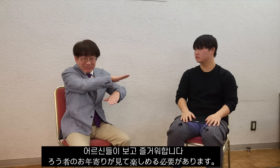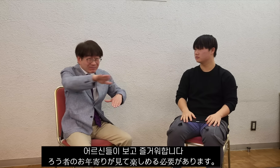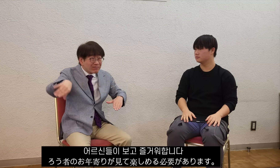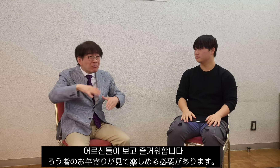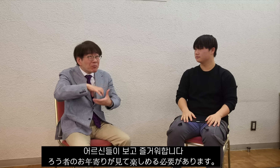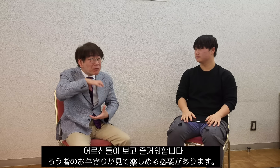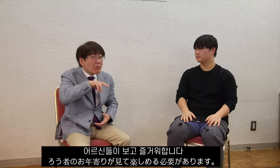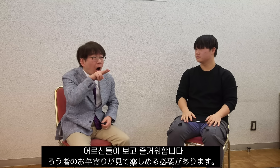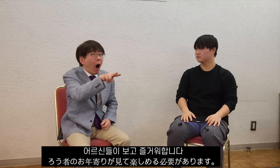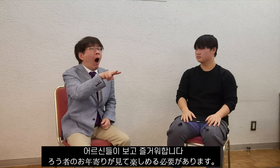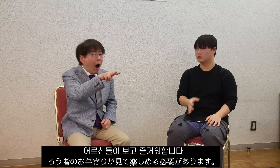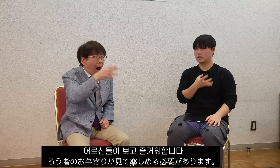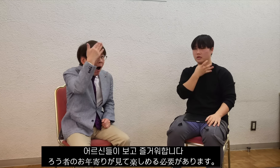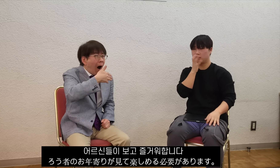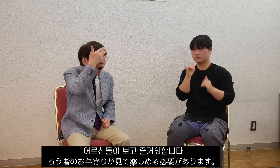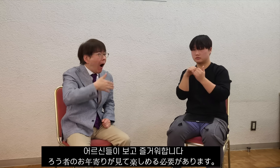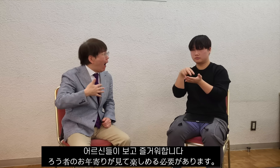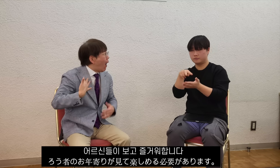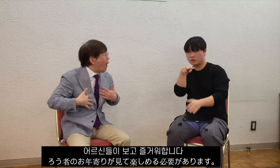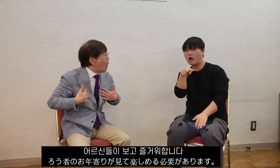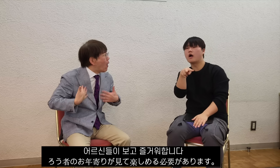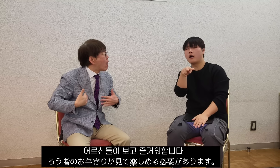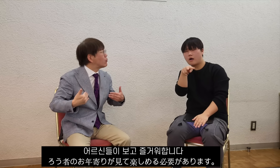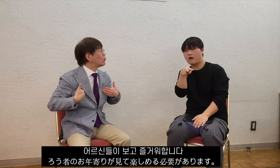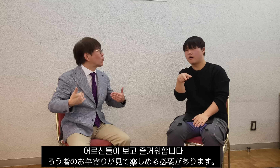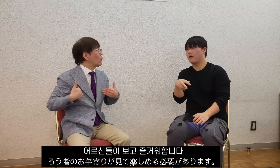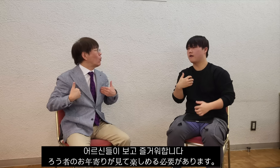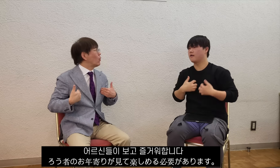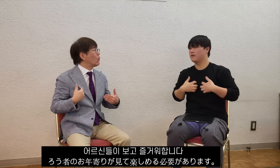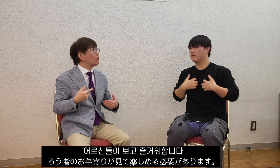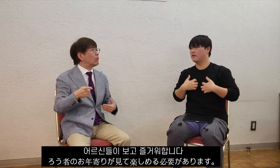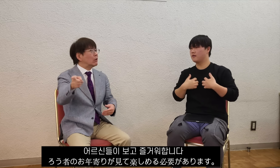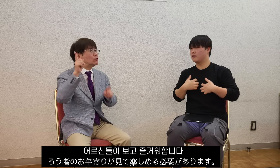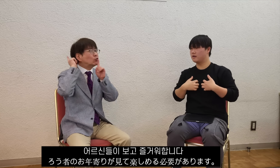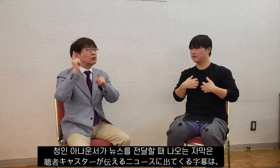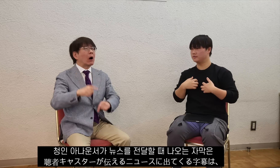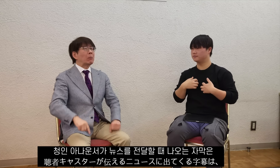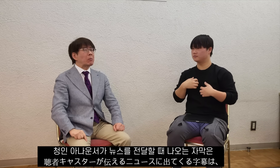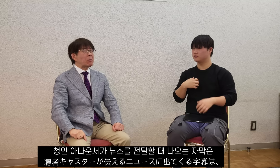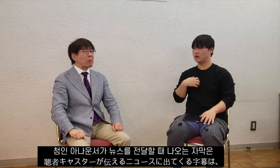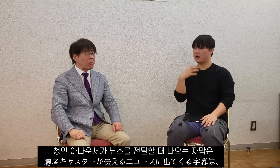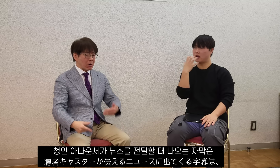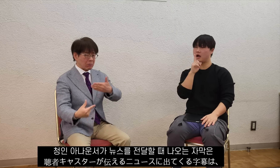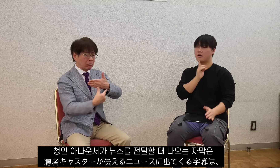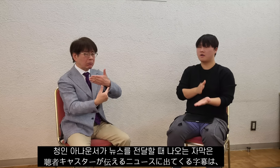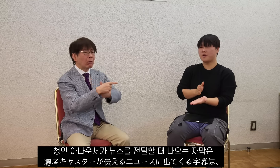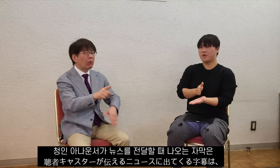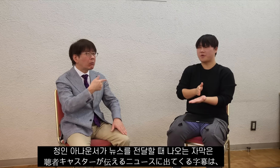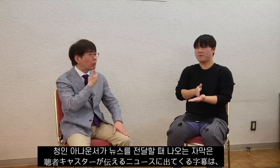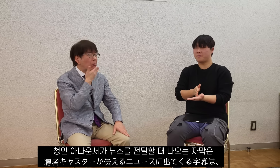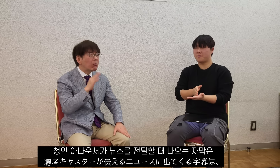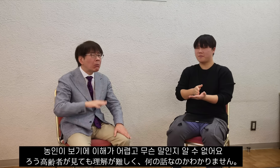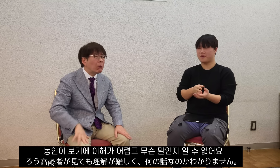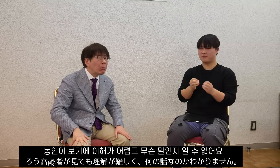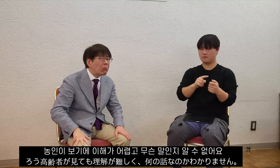the elderly enjoy watching it. When the announcer delivers the news,